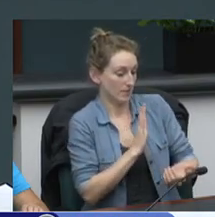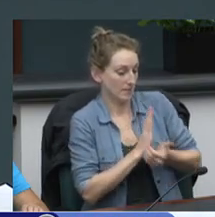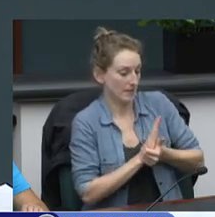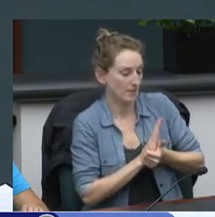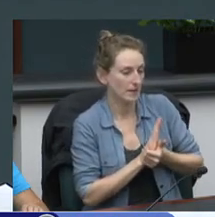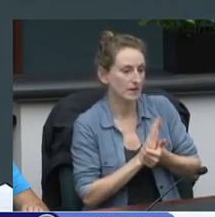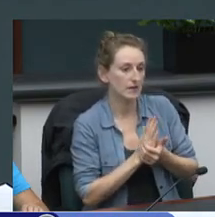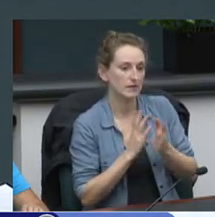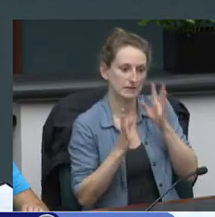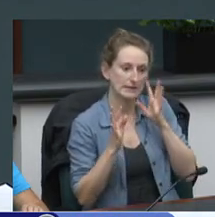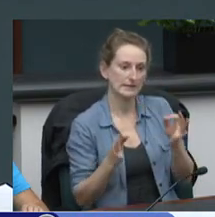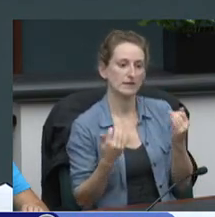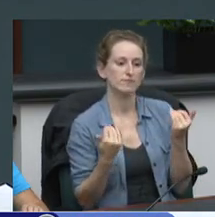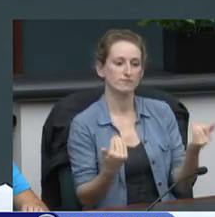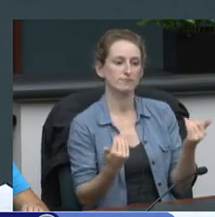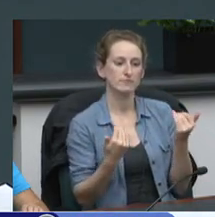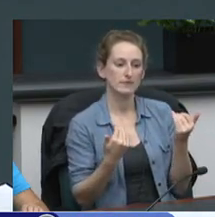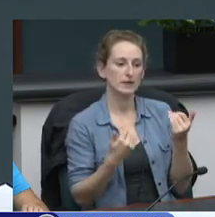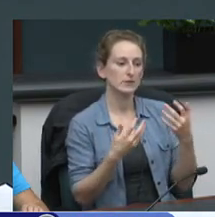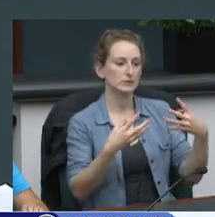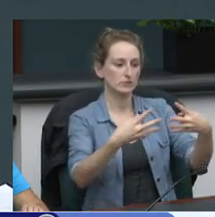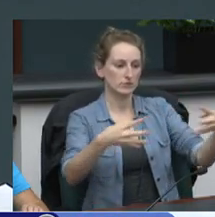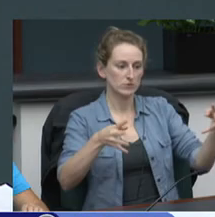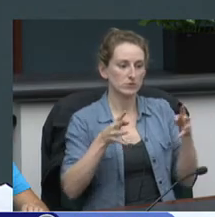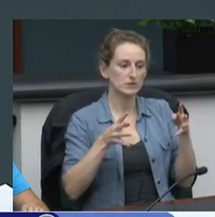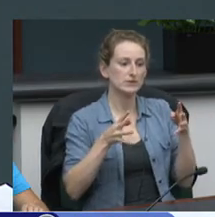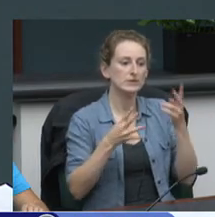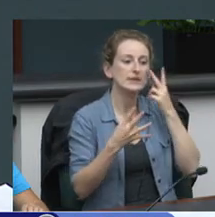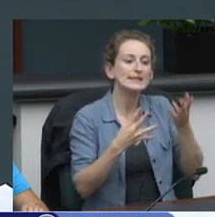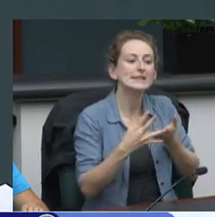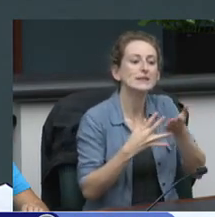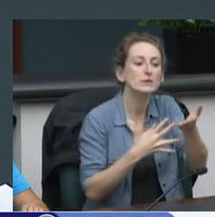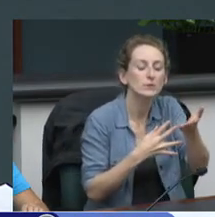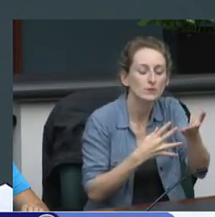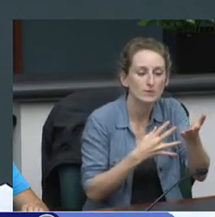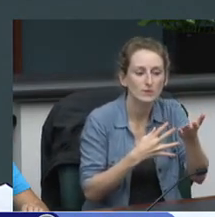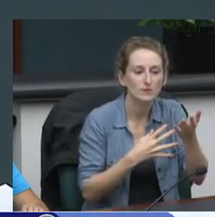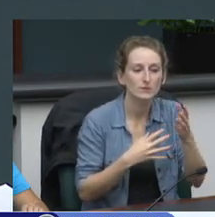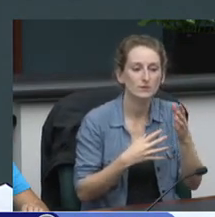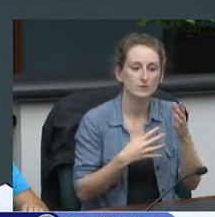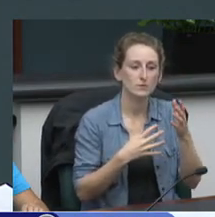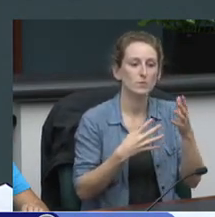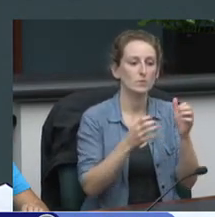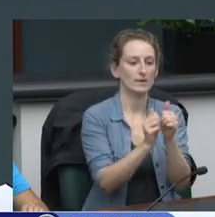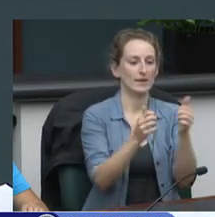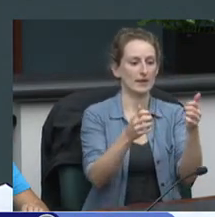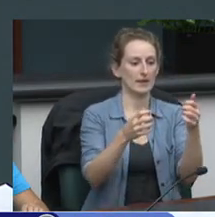so he could have a short fence on the secondary facade with open lattice above